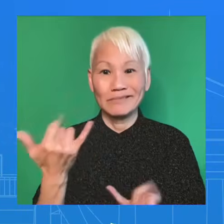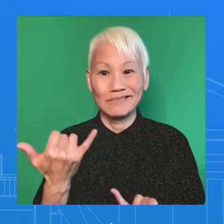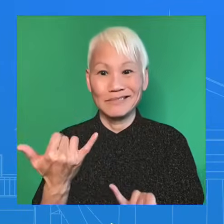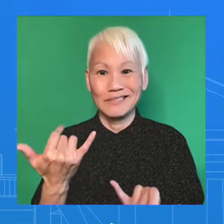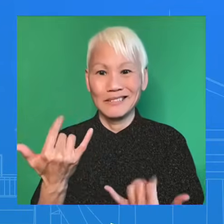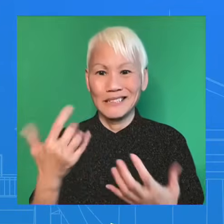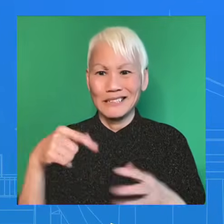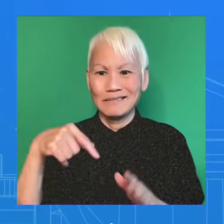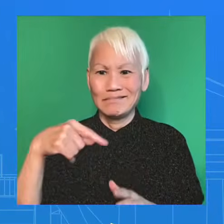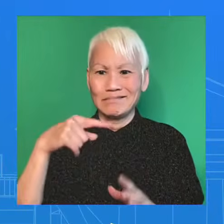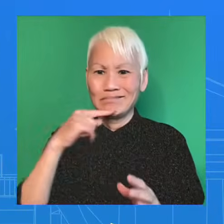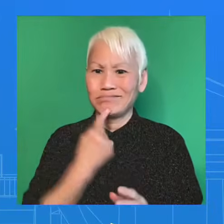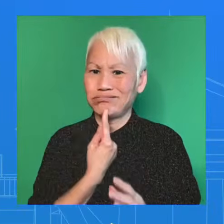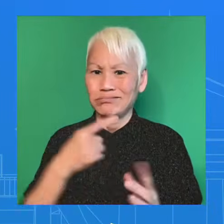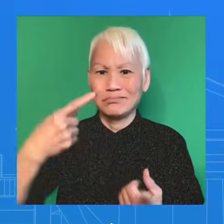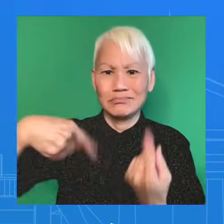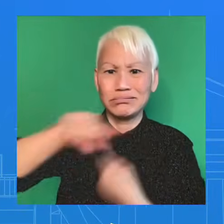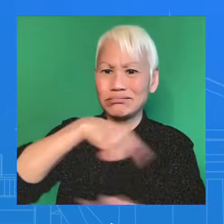You said you'd look into it. Thank you for that.